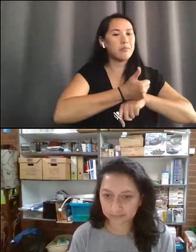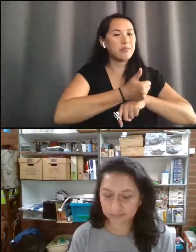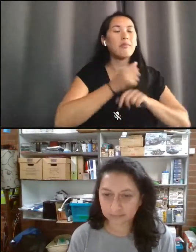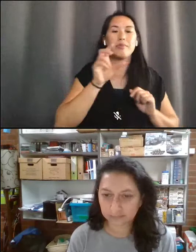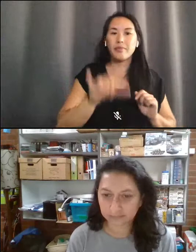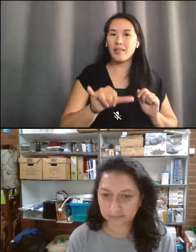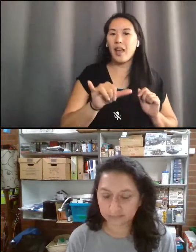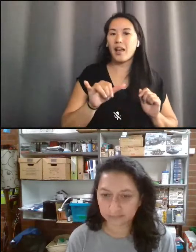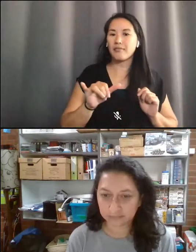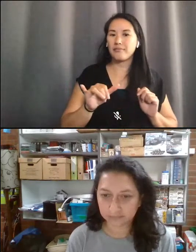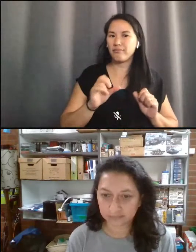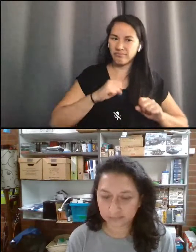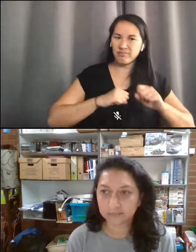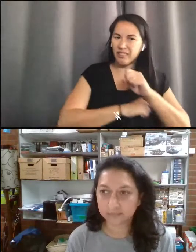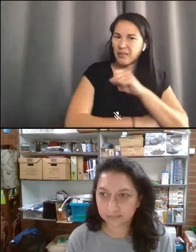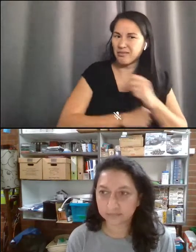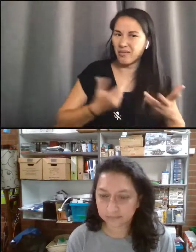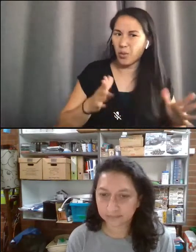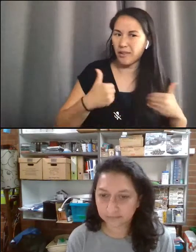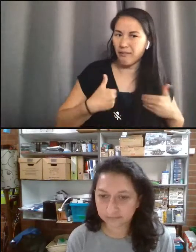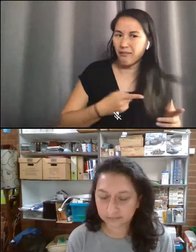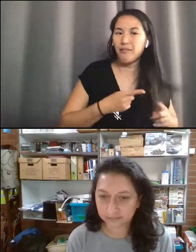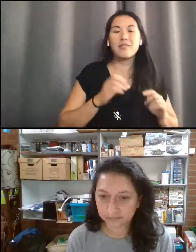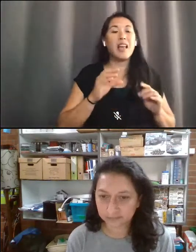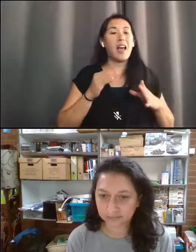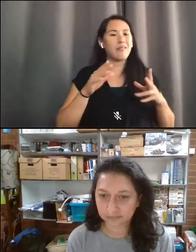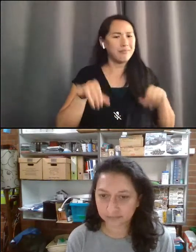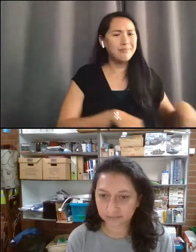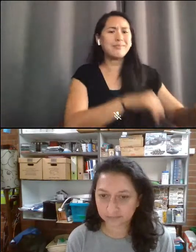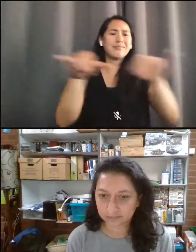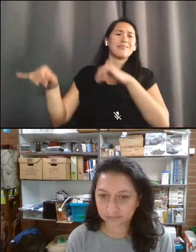just foundational and their shared experiences over dozens of years that people have come